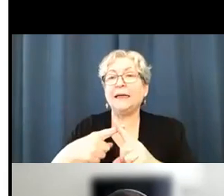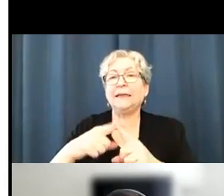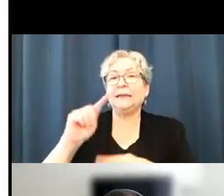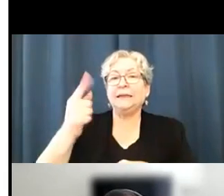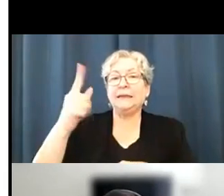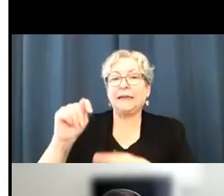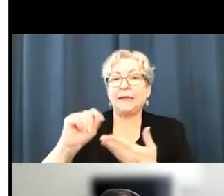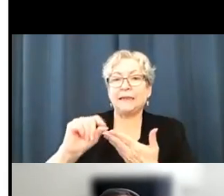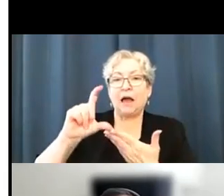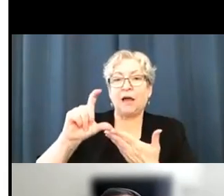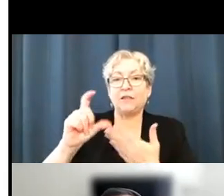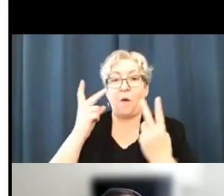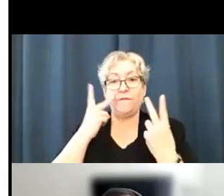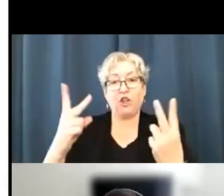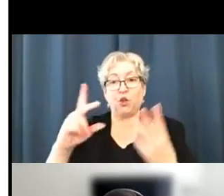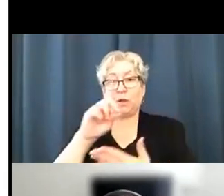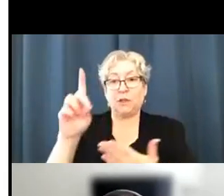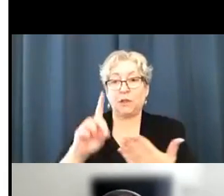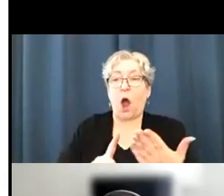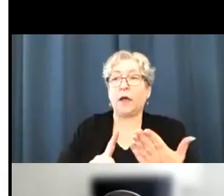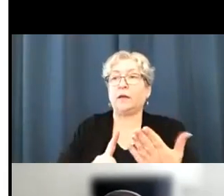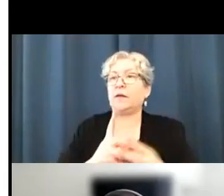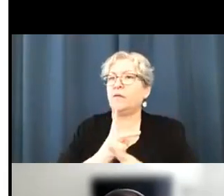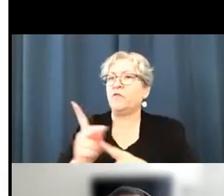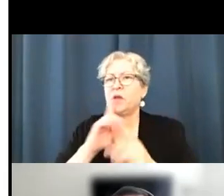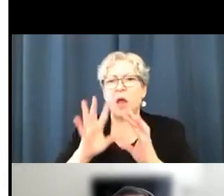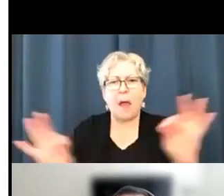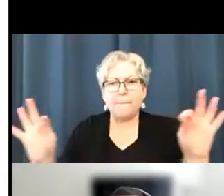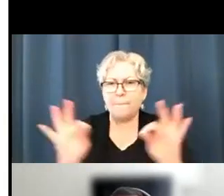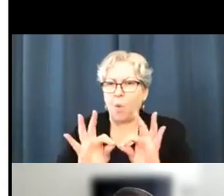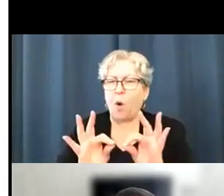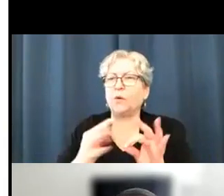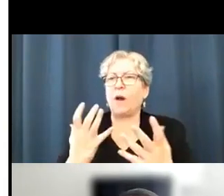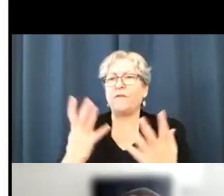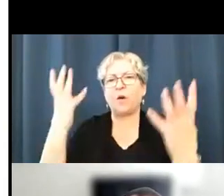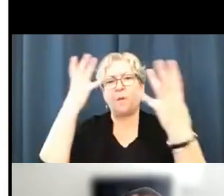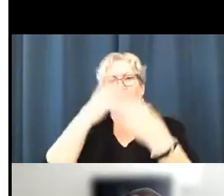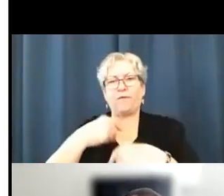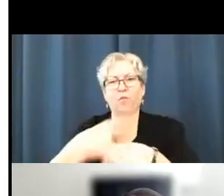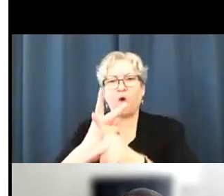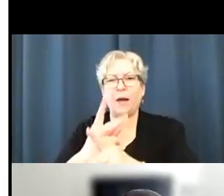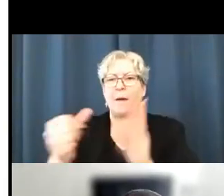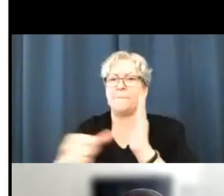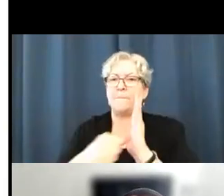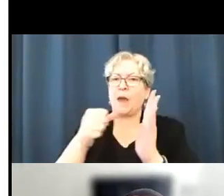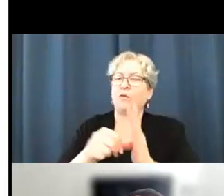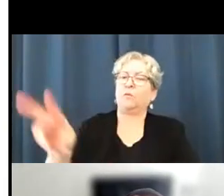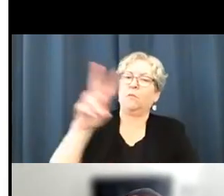visual design is very important. We wanna have beautiful products, we wanna have pages that are really attractive looking.